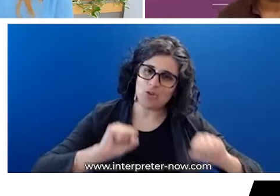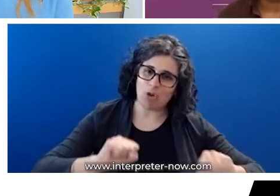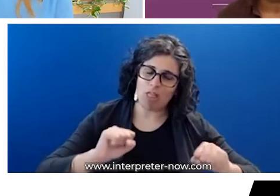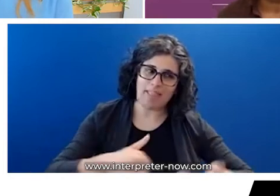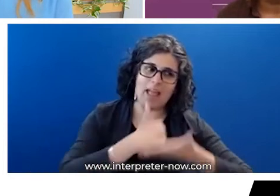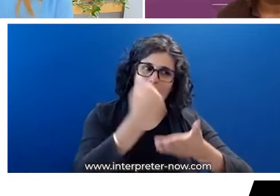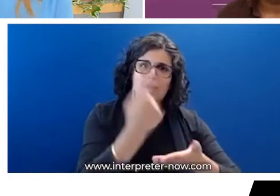sense of belonging.